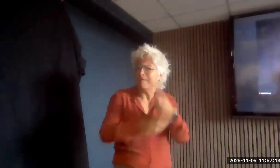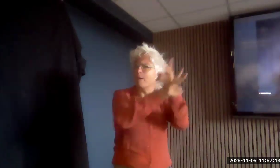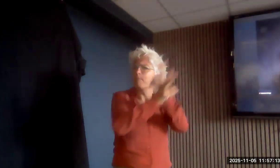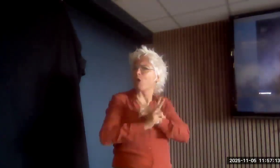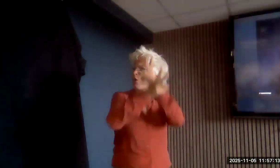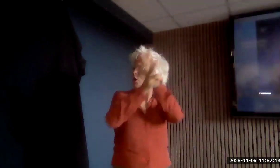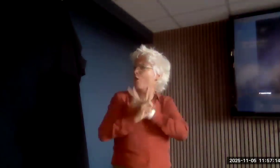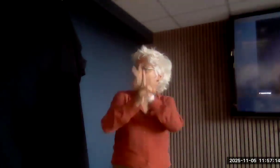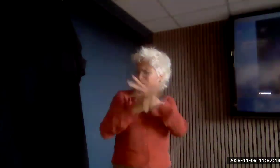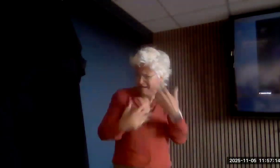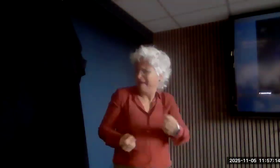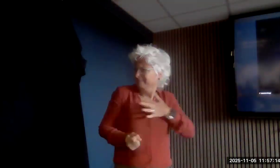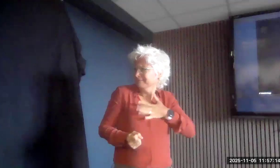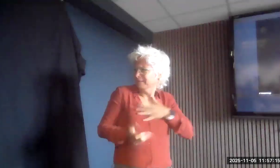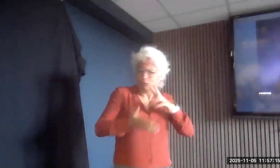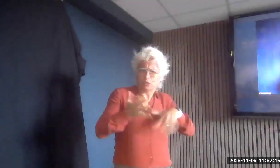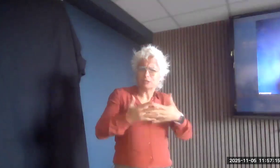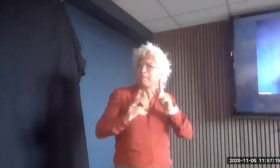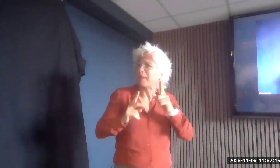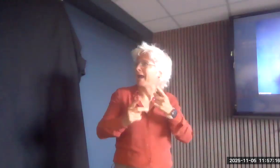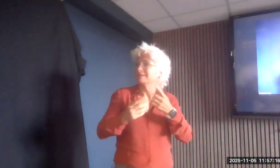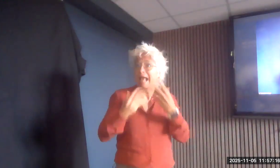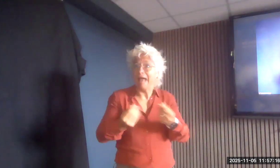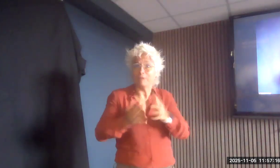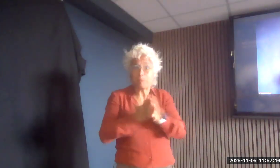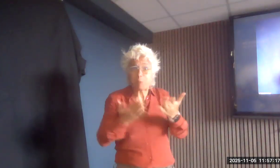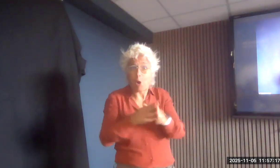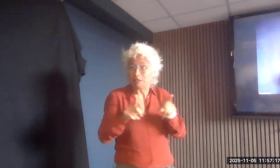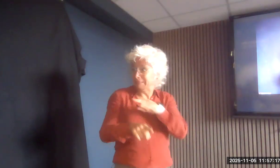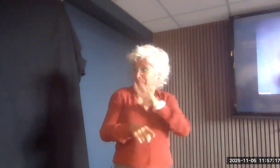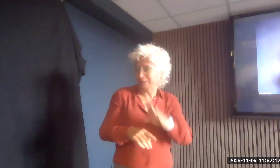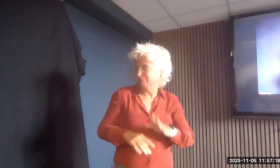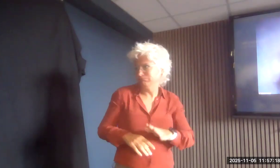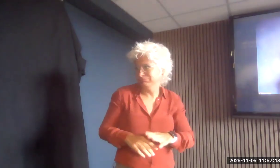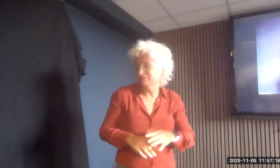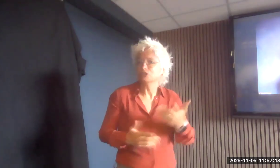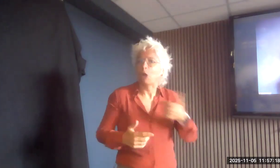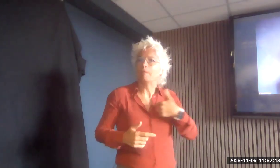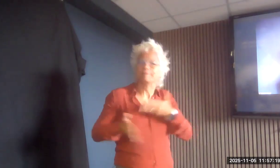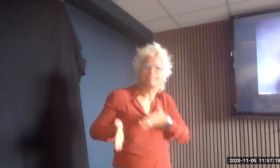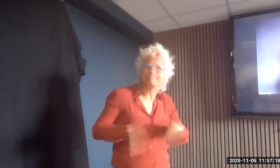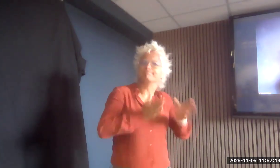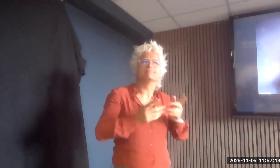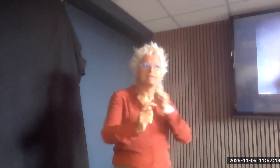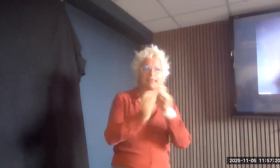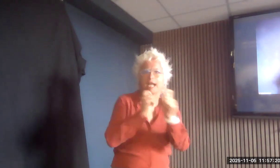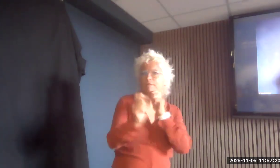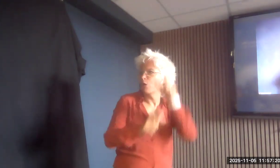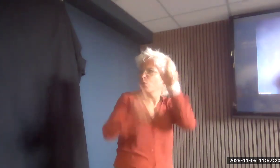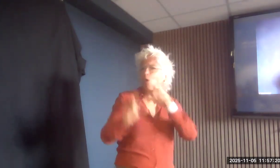we don't really have that. We have to borrow from other sign languages, the documentation of other sign languages.